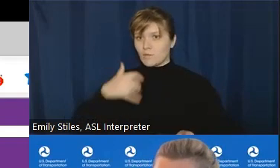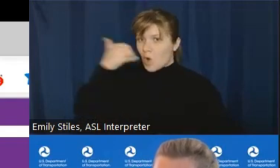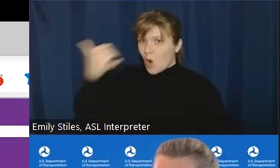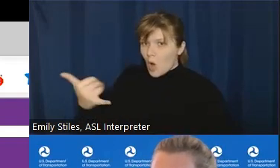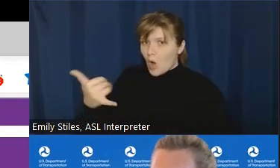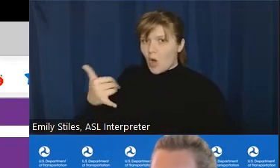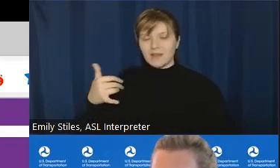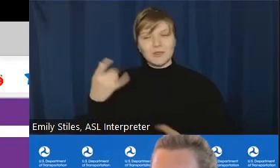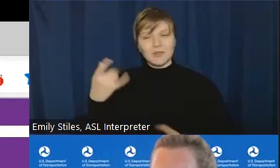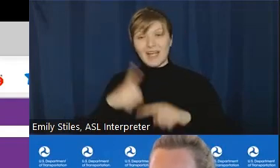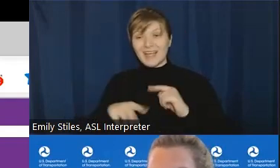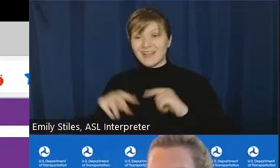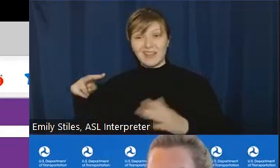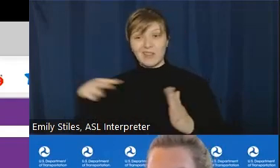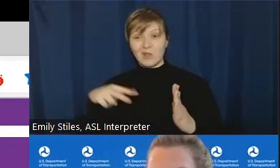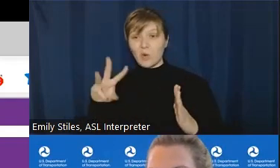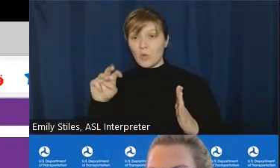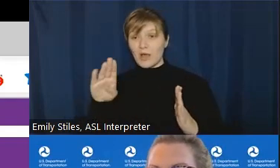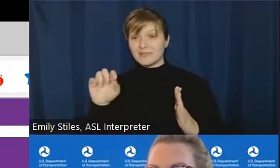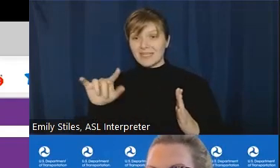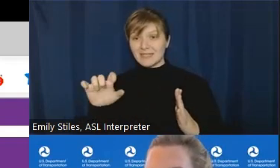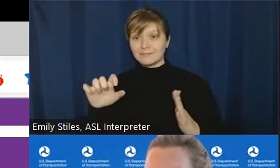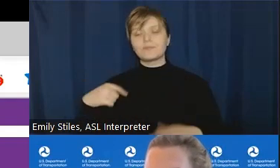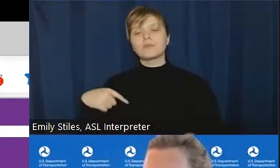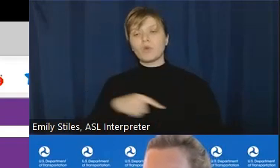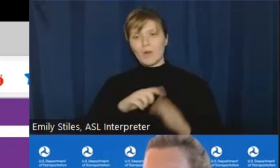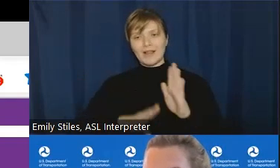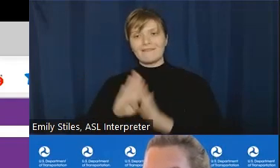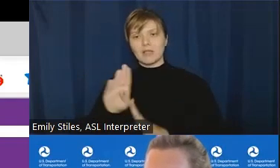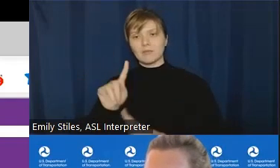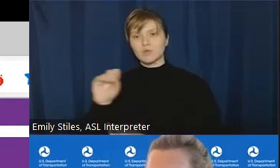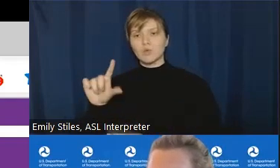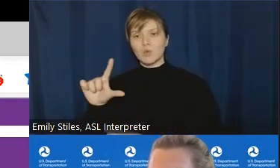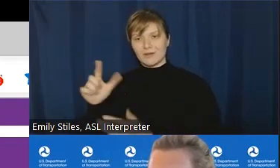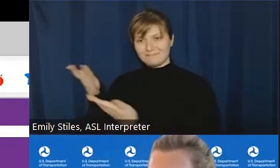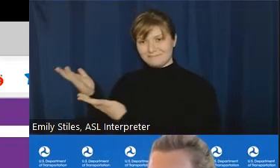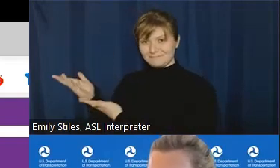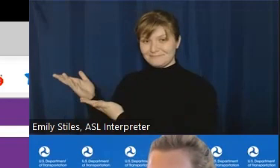tool with FTA funding through the center, and I hope that you all will feel comfortable using it.